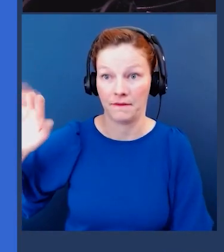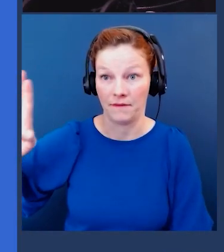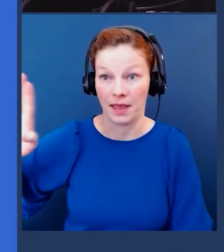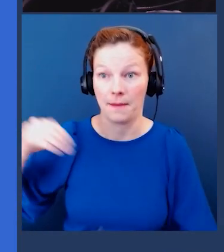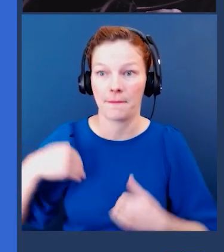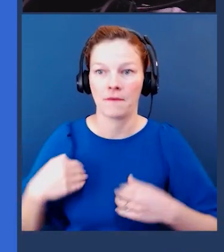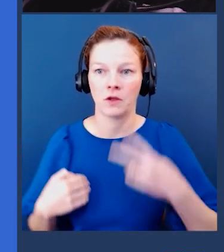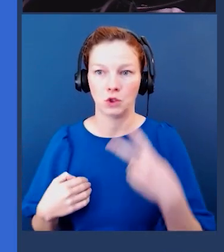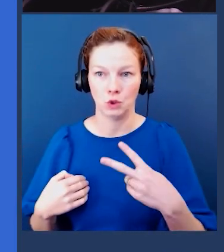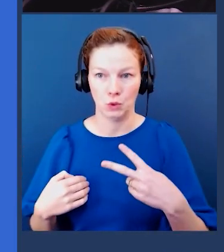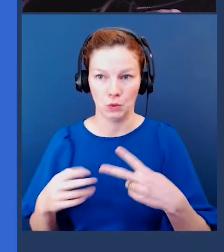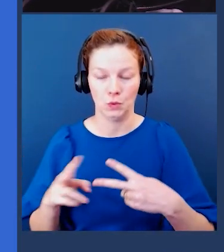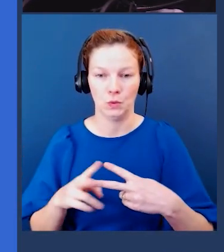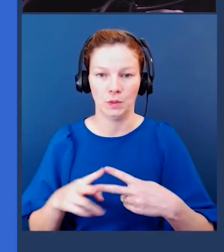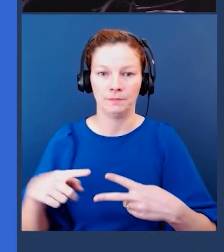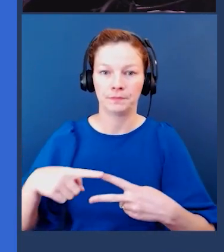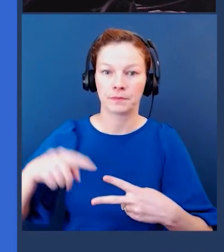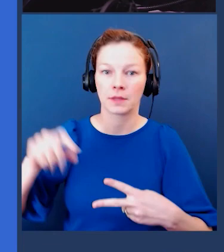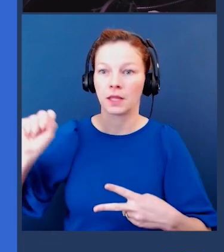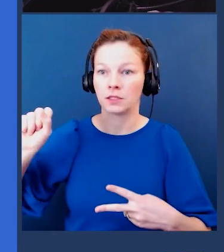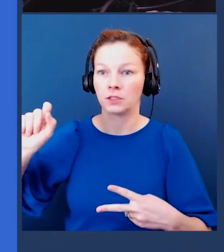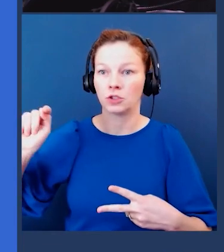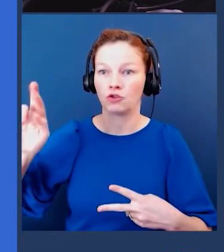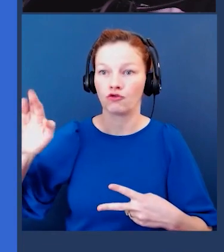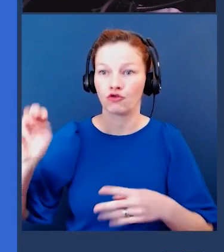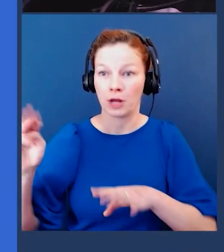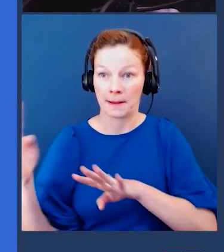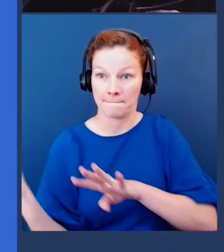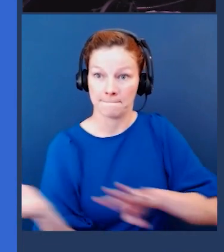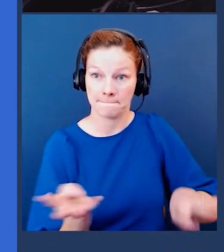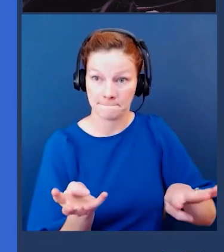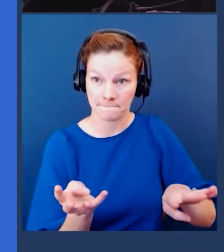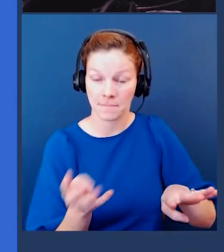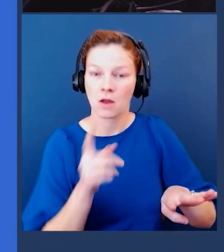One is the stream event that gives you a real time heartbeat of everything's